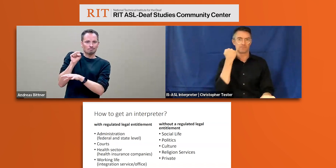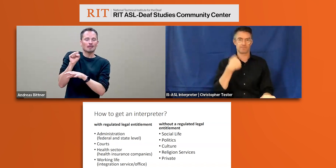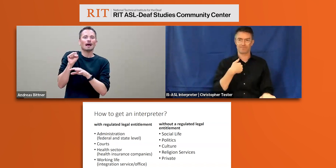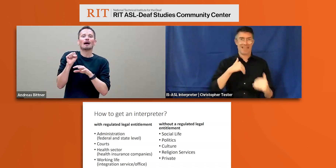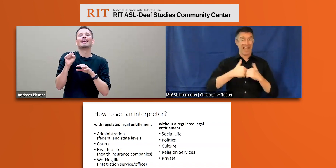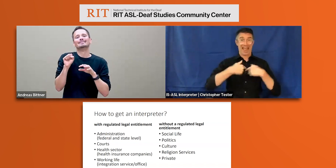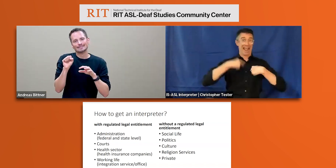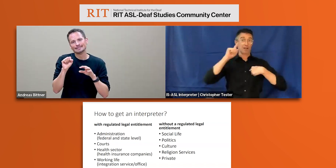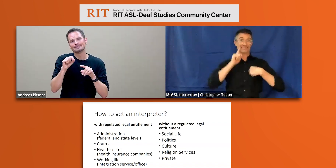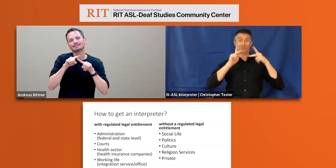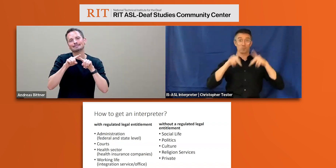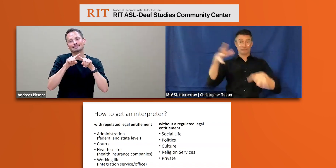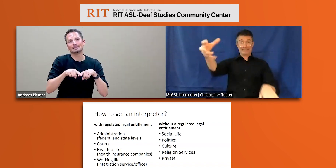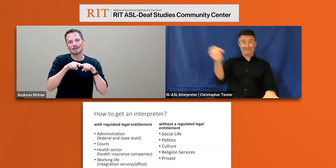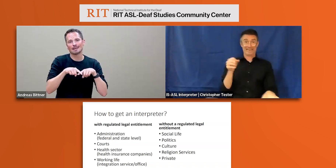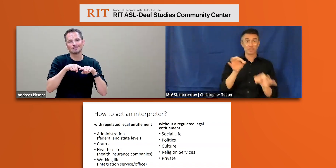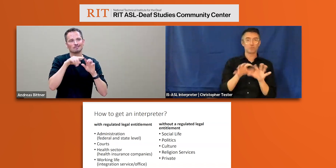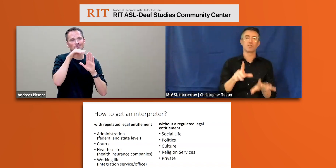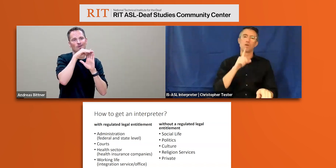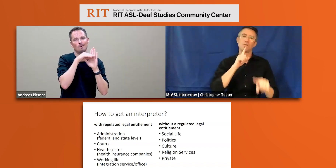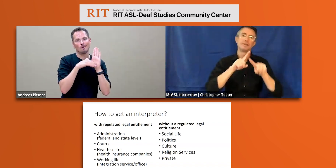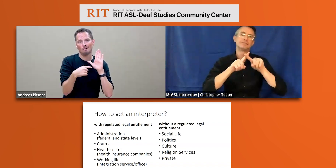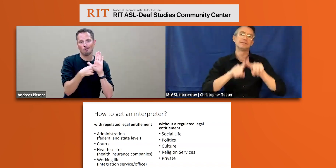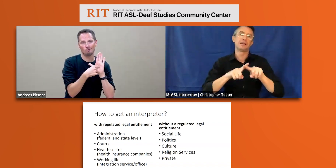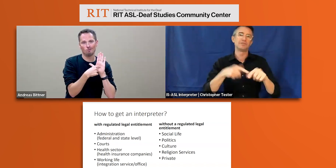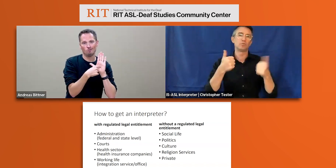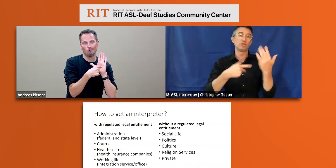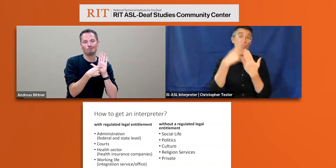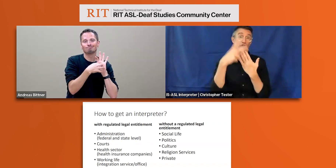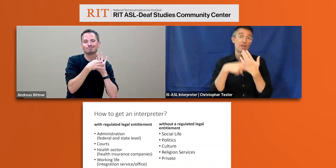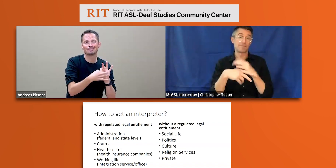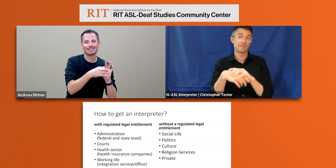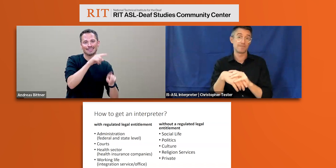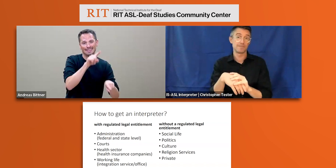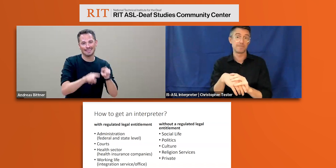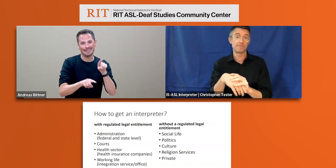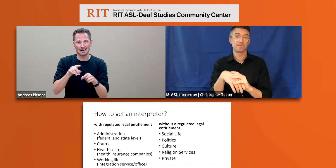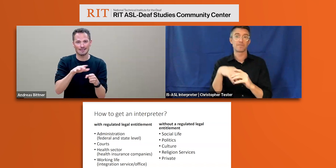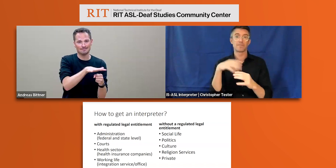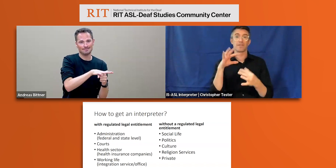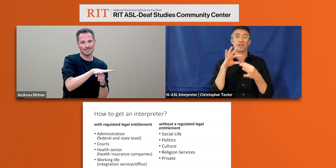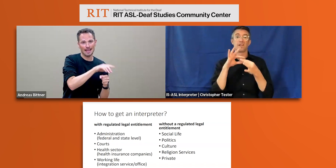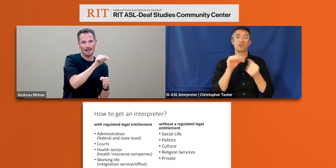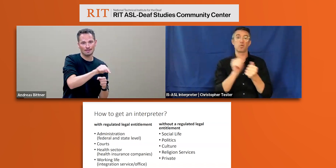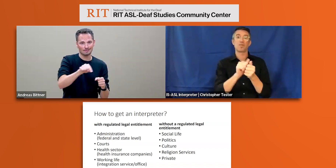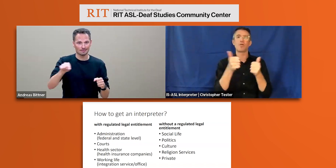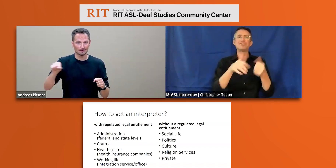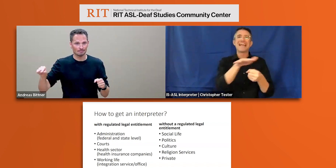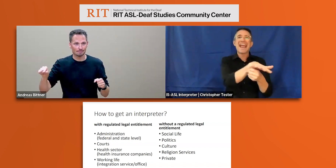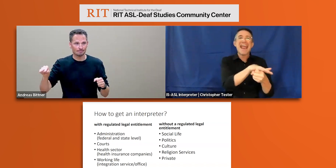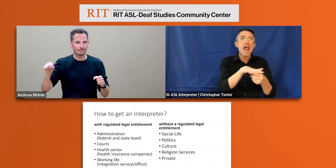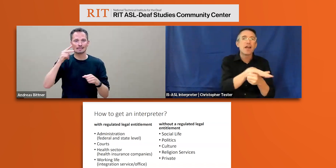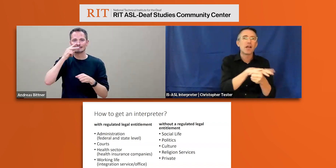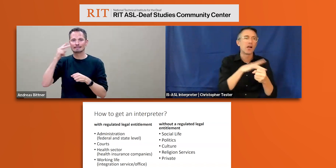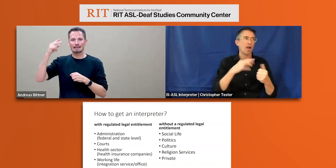well, if anybody deaf or hearing wants an interpreter for any situation, it really depends on the setting